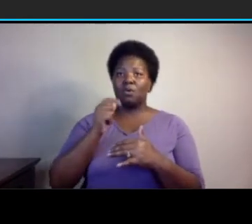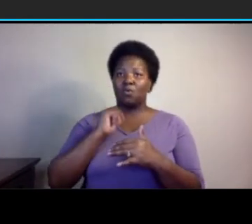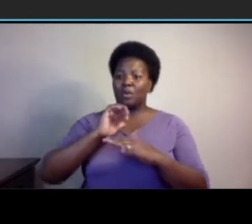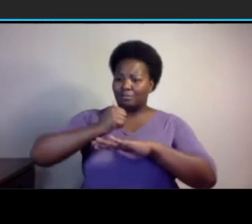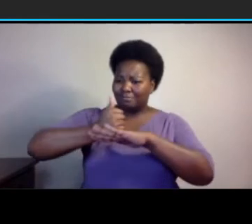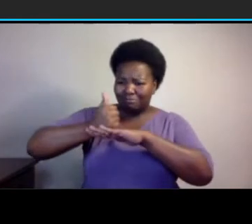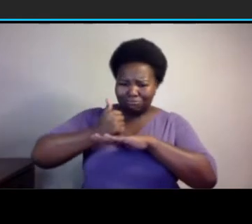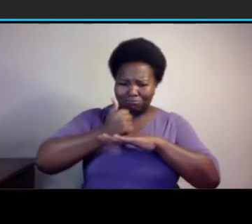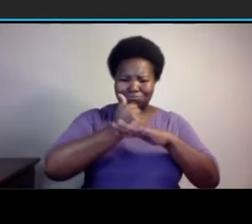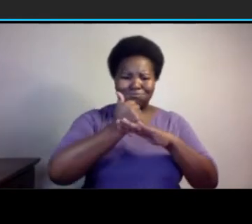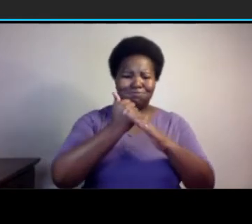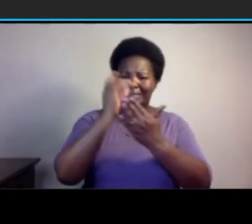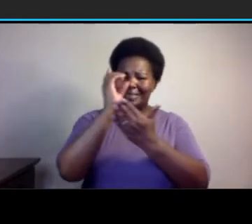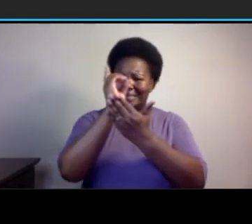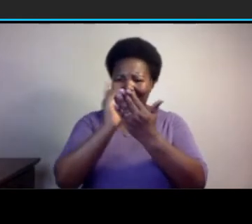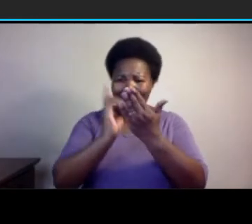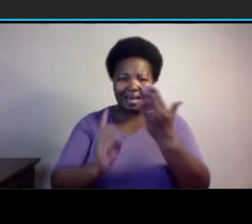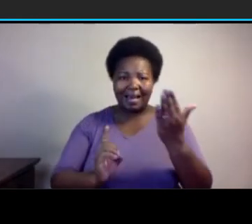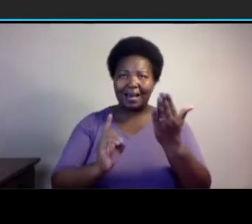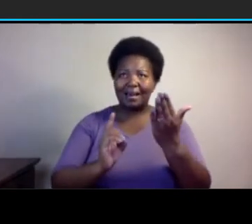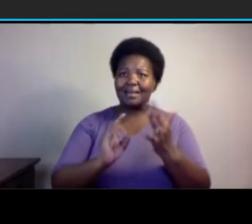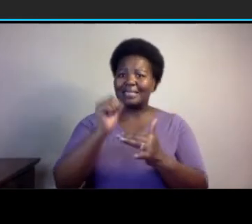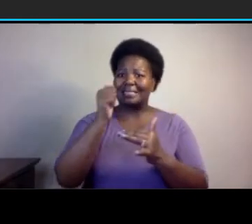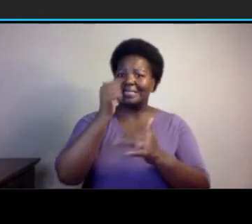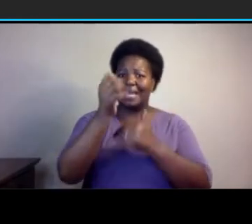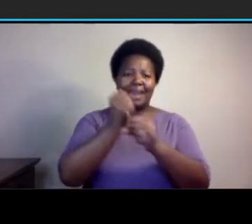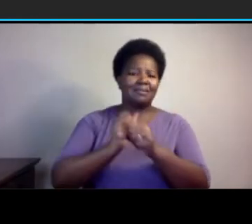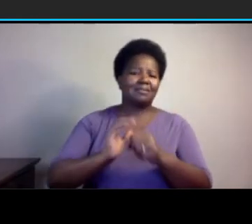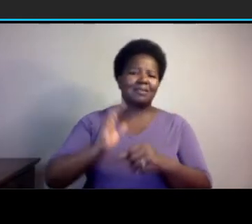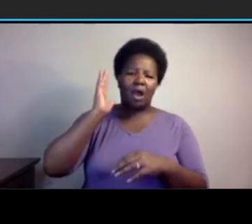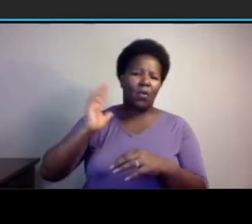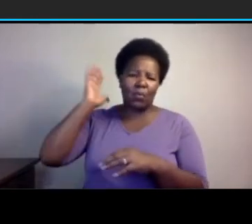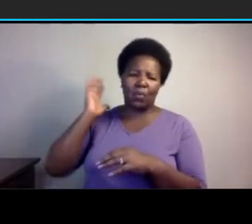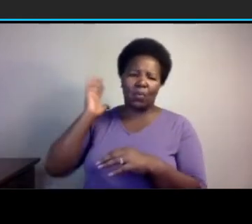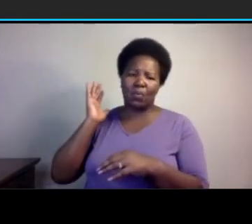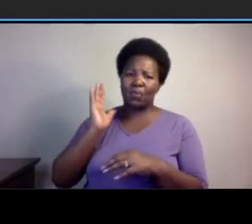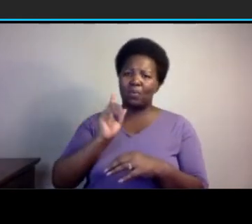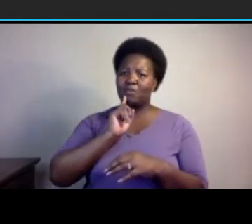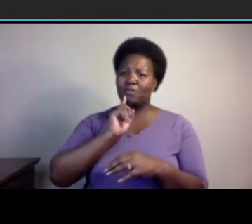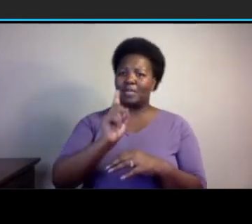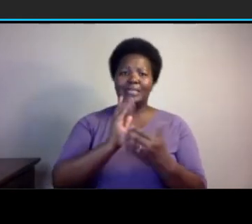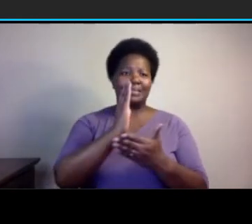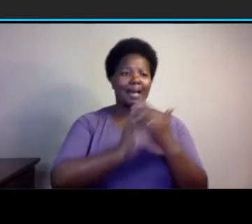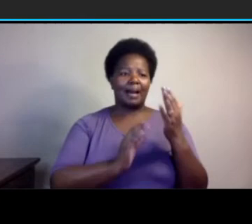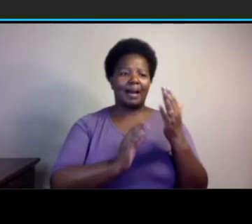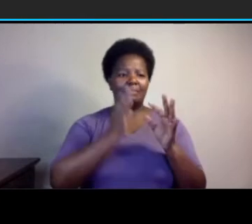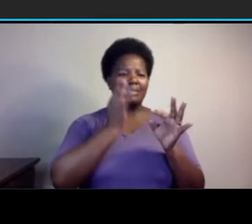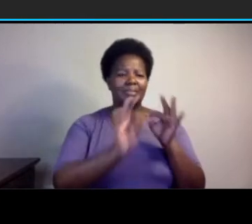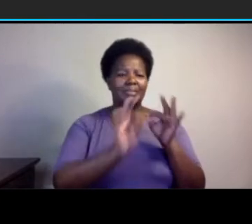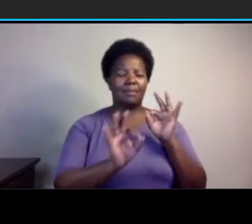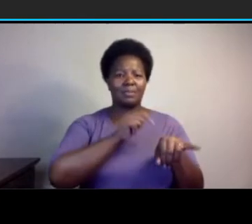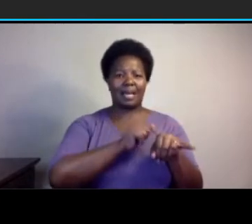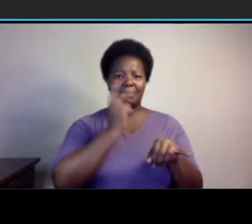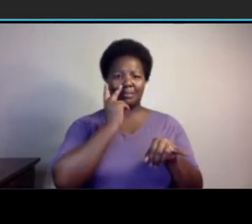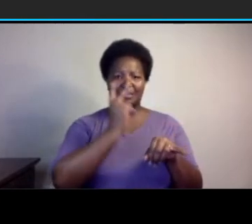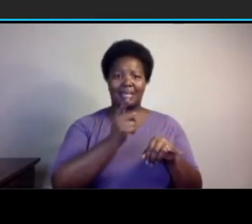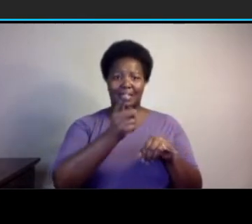i don't know about 10 years ago we have several times look at this intersection and tweak the